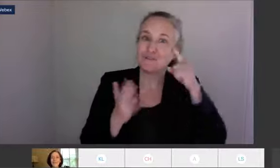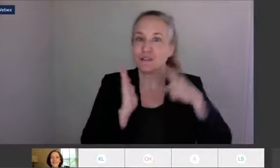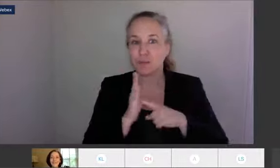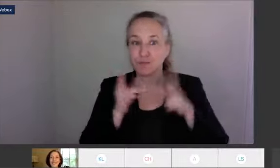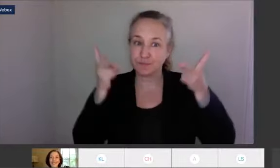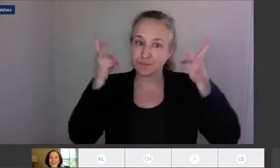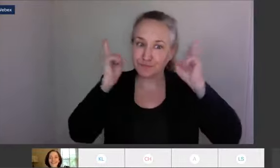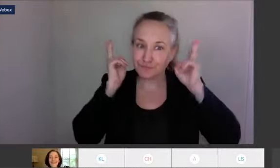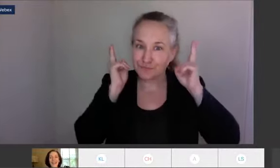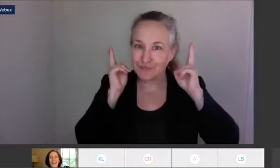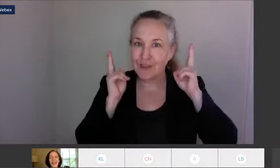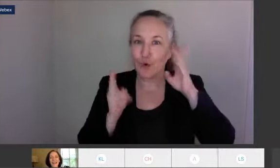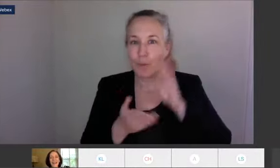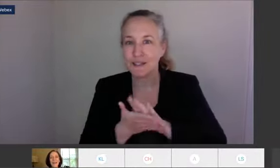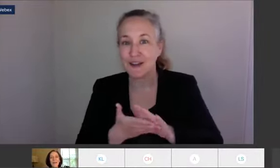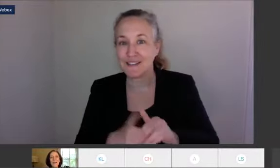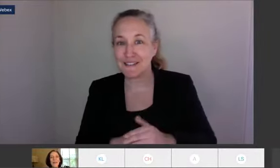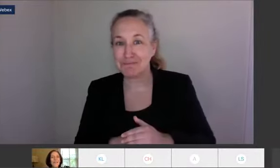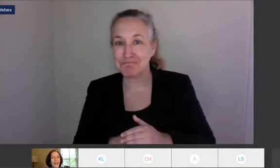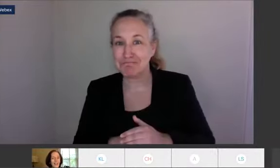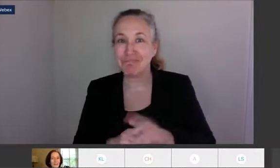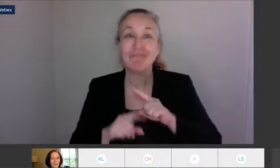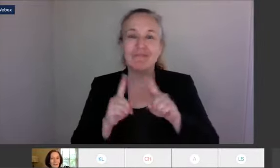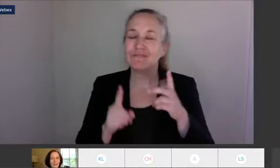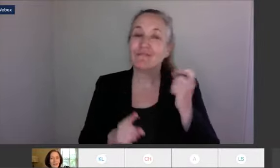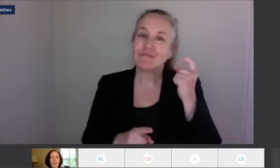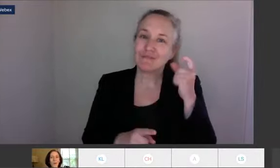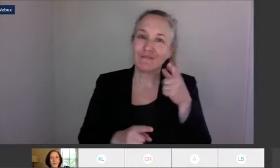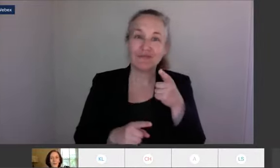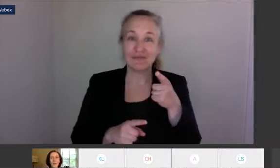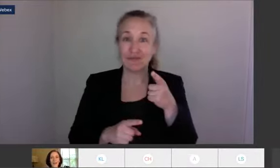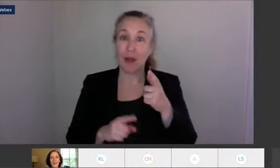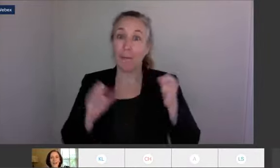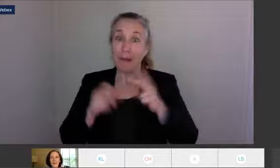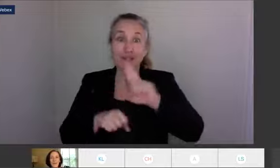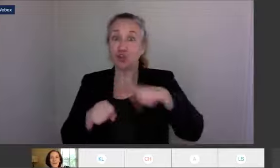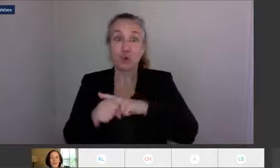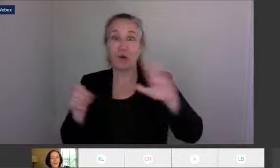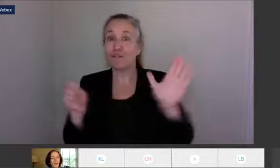really nice but it's not gonna be totally normal but I think we are all